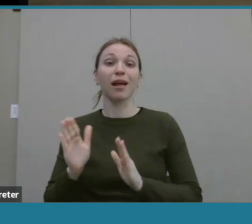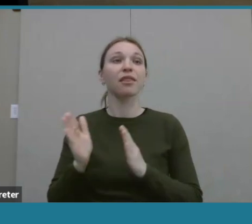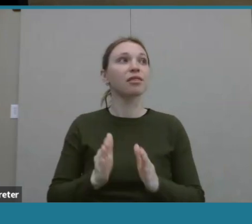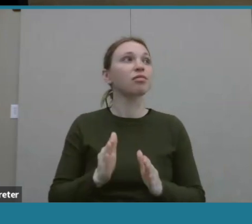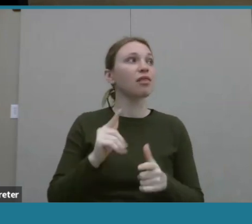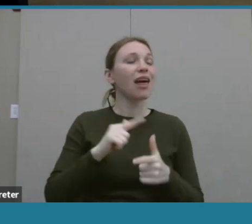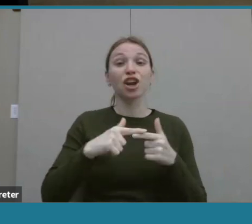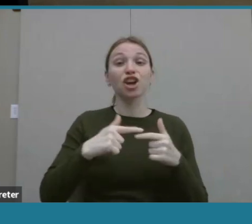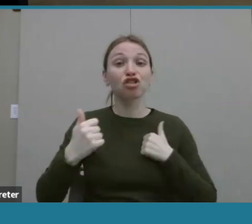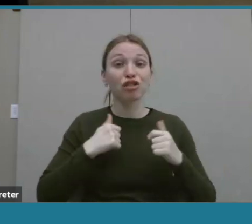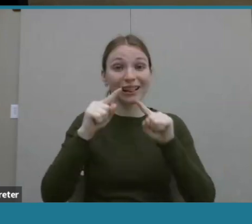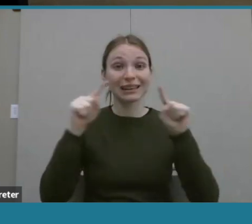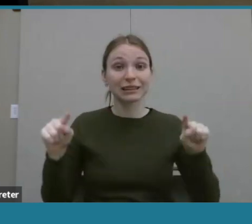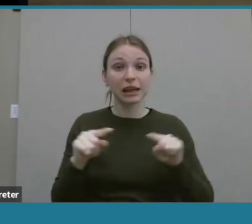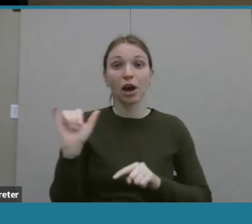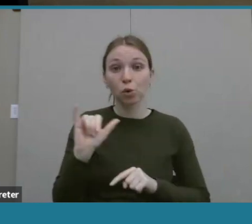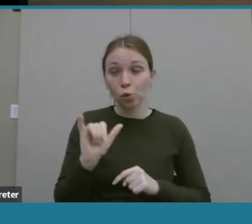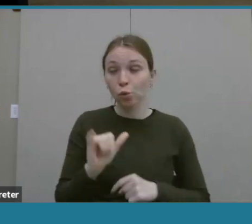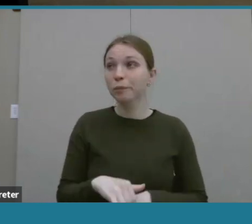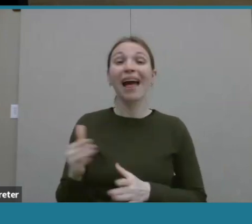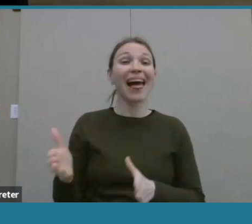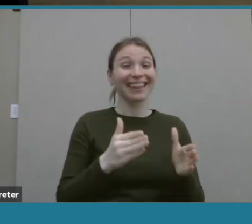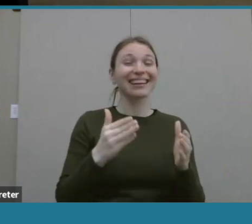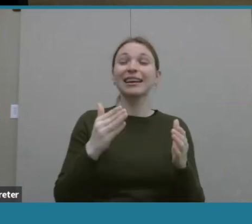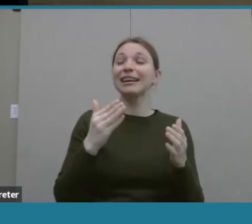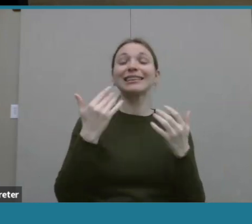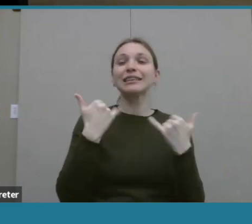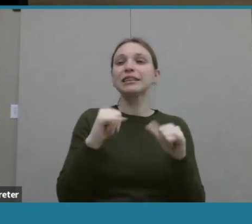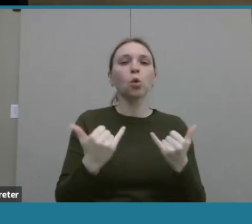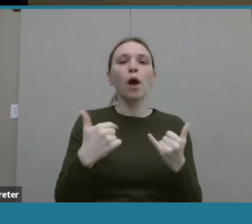And I to this day tell people about the signs, and I think that more cultural